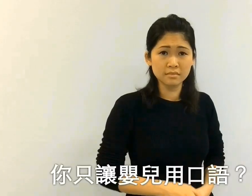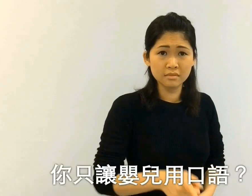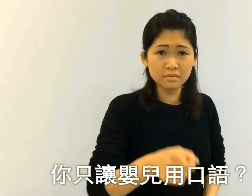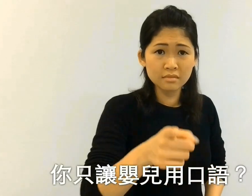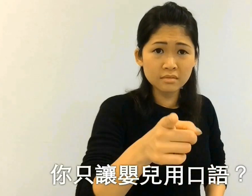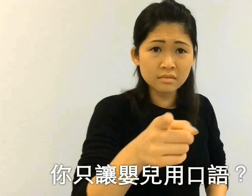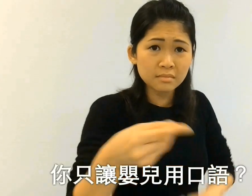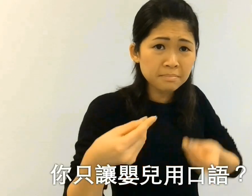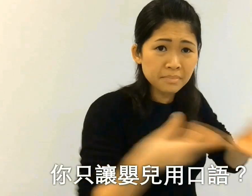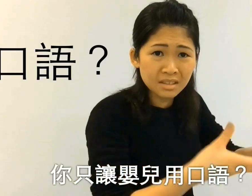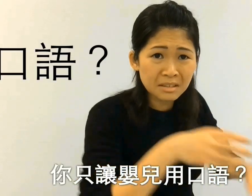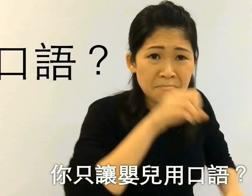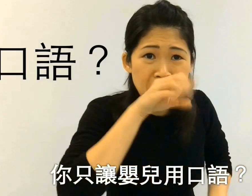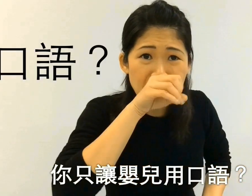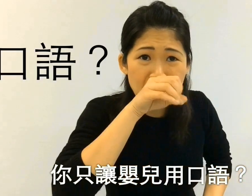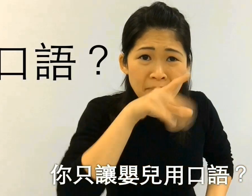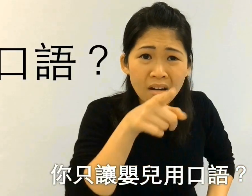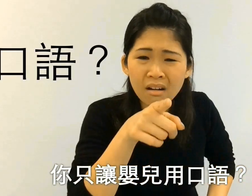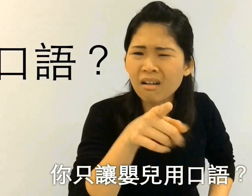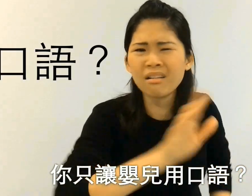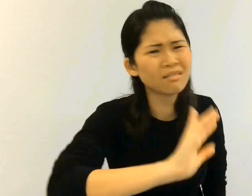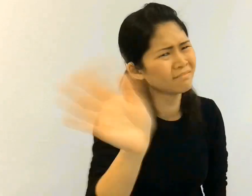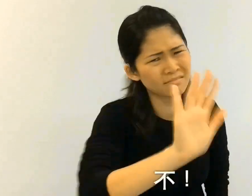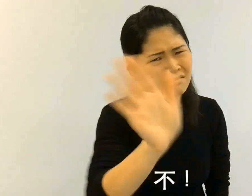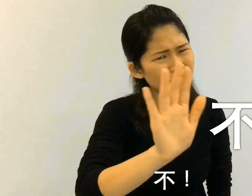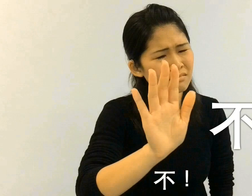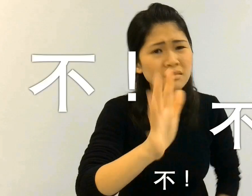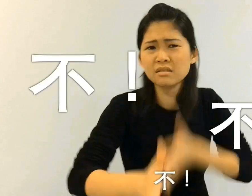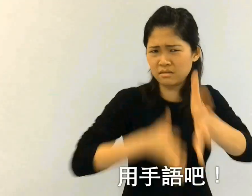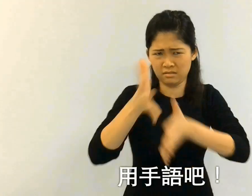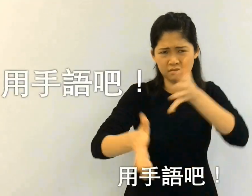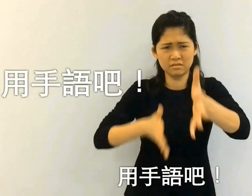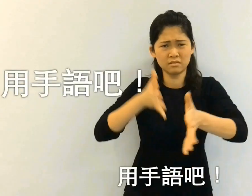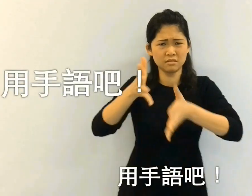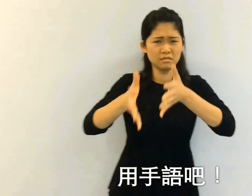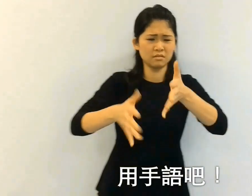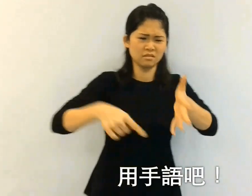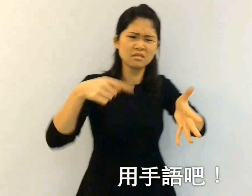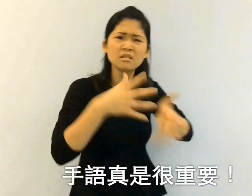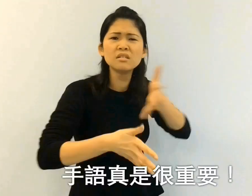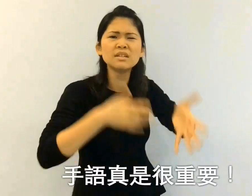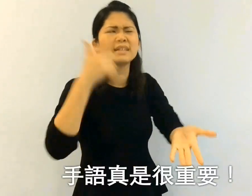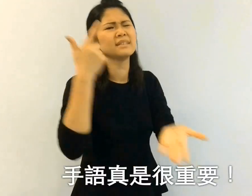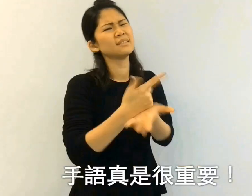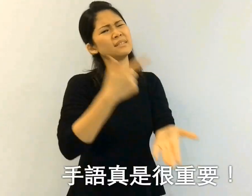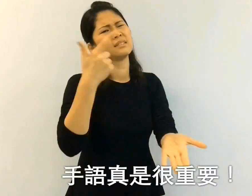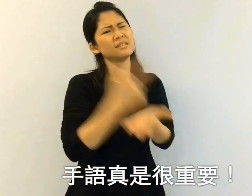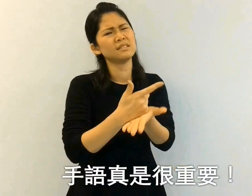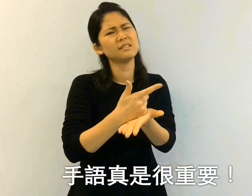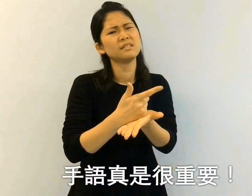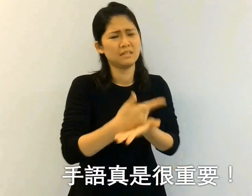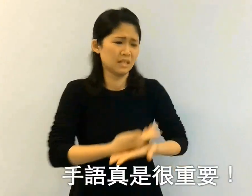Will you just let the infant using verbal communication? NO! Use sign language! Sign language is really important!